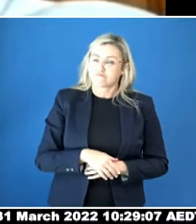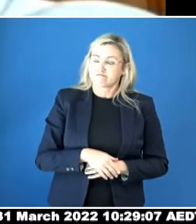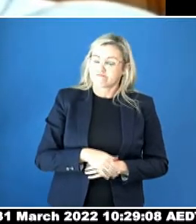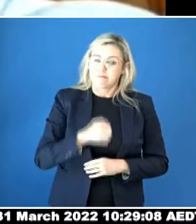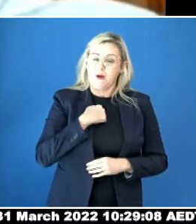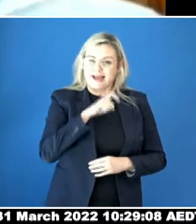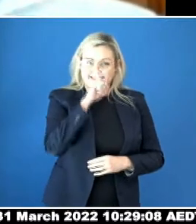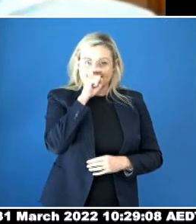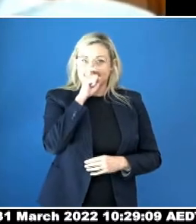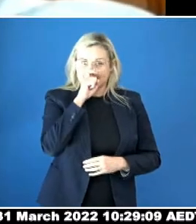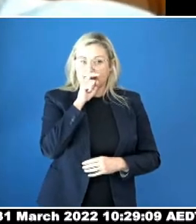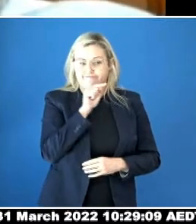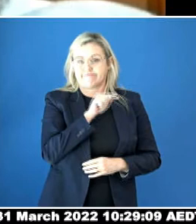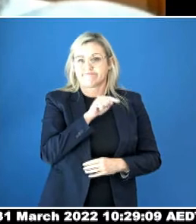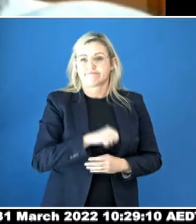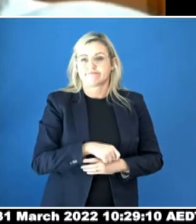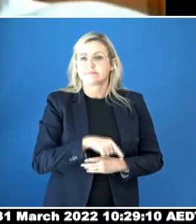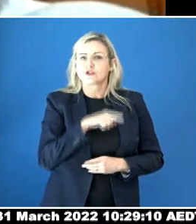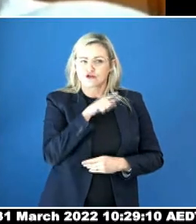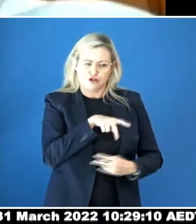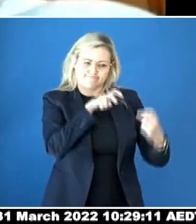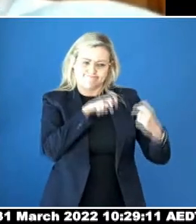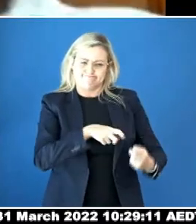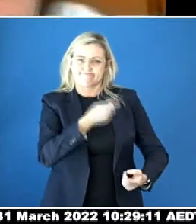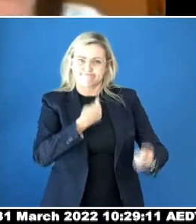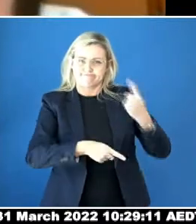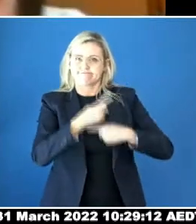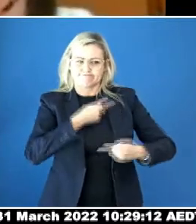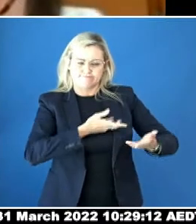my sister had a talk to me.